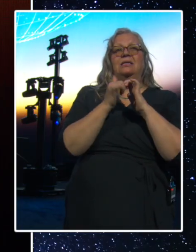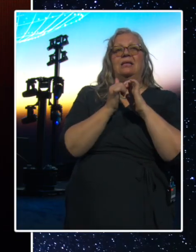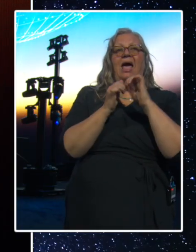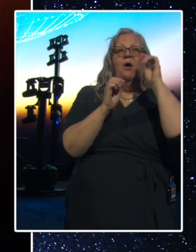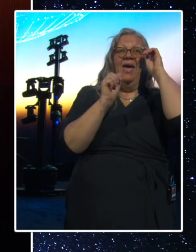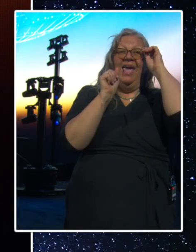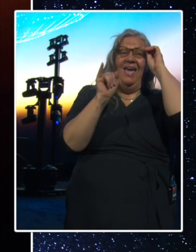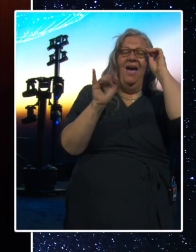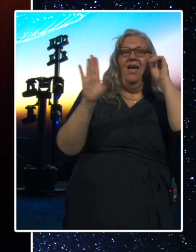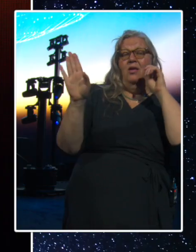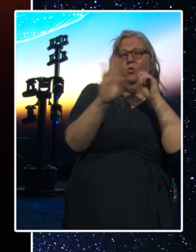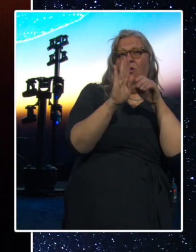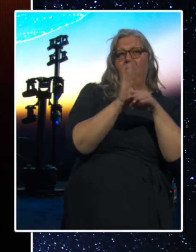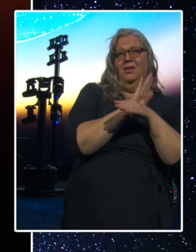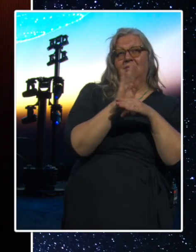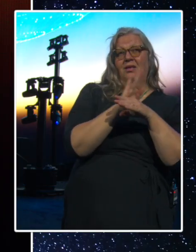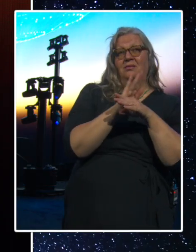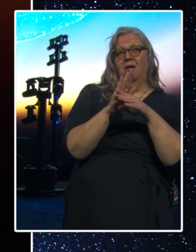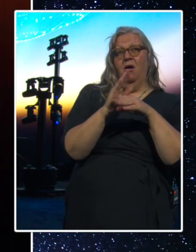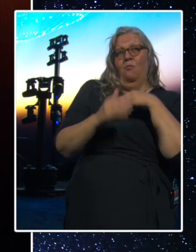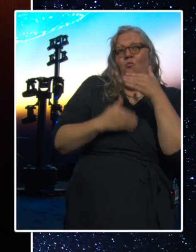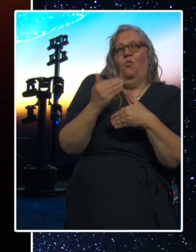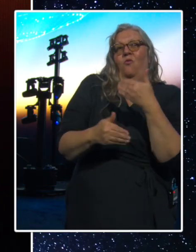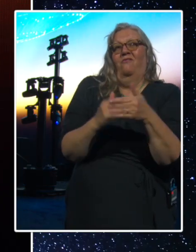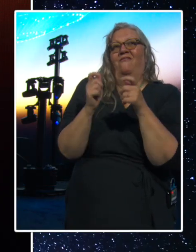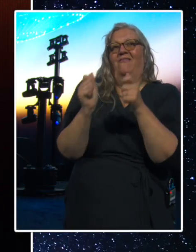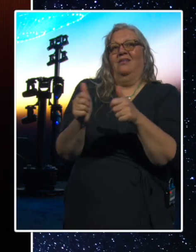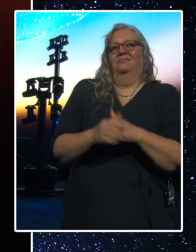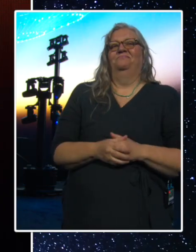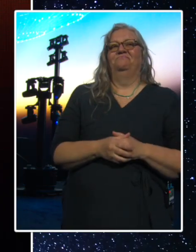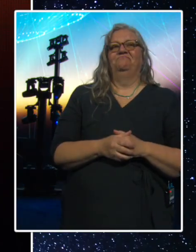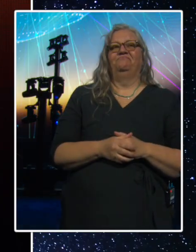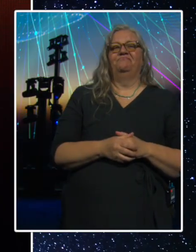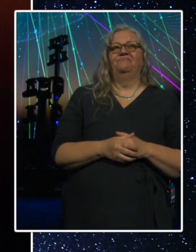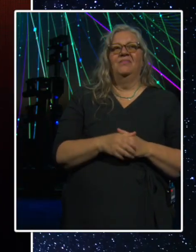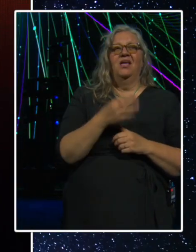This is how AI and your business move faster.